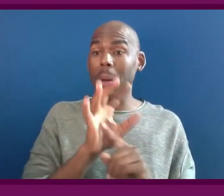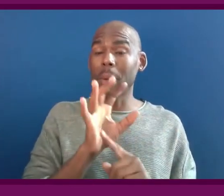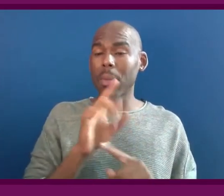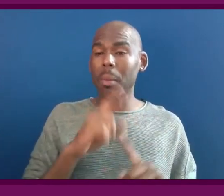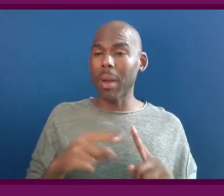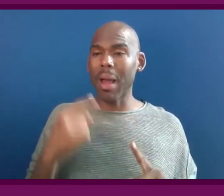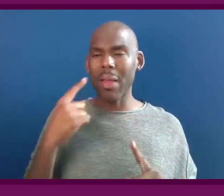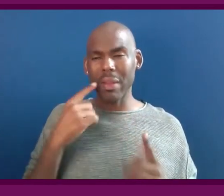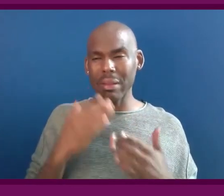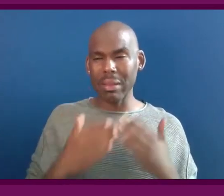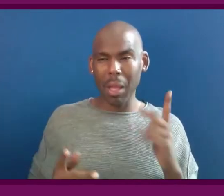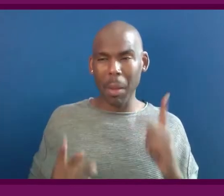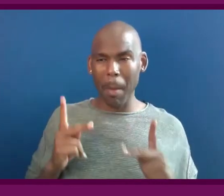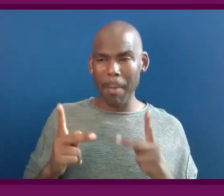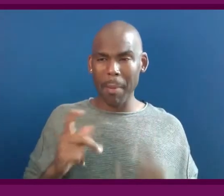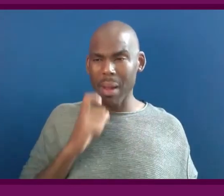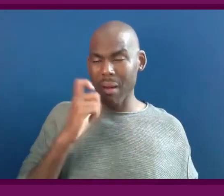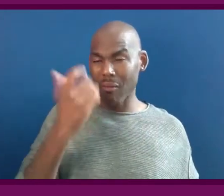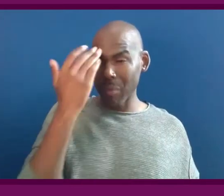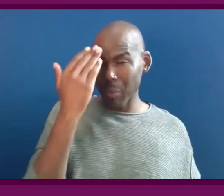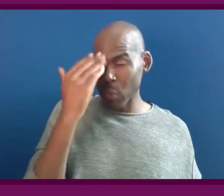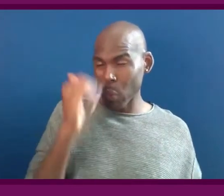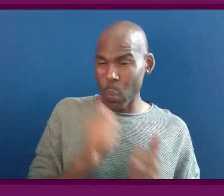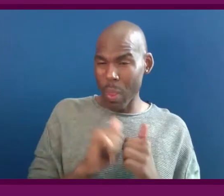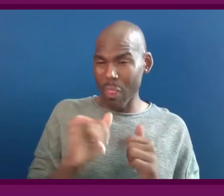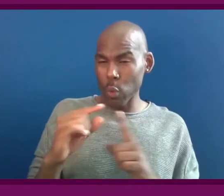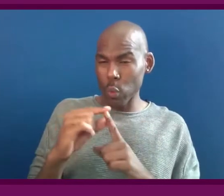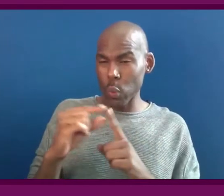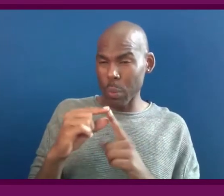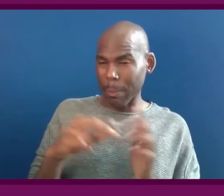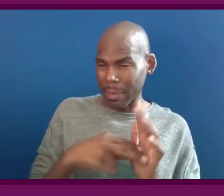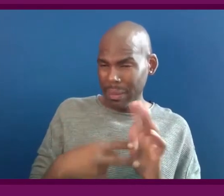I would say there's maybe some people who are still not even familiar with what the term really means.